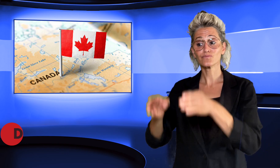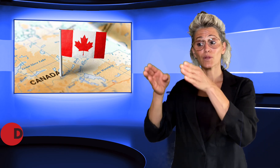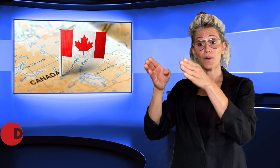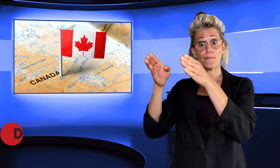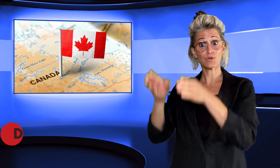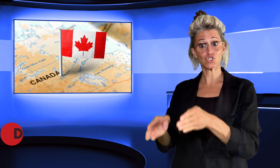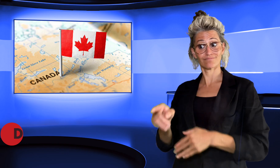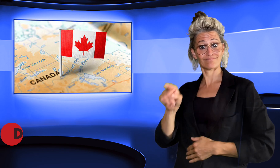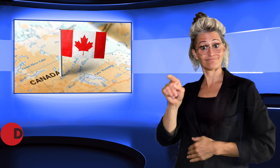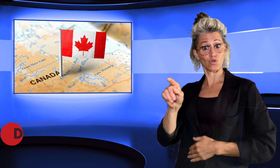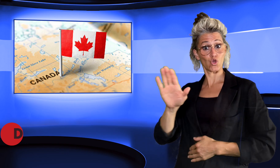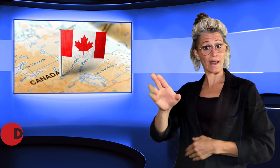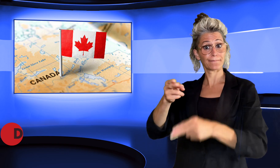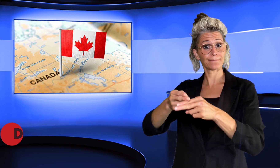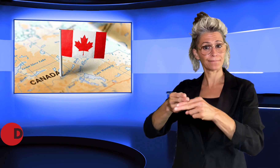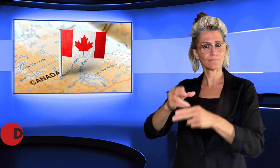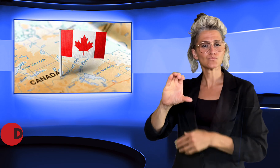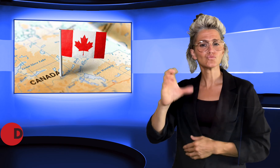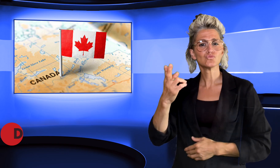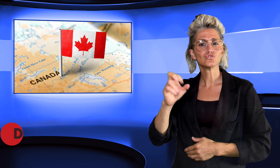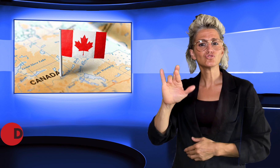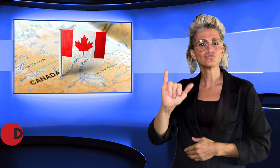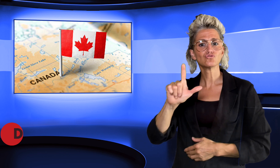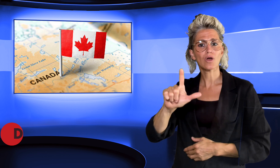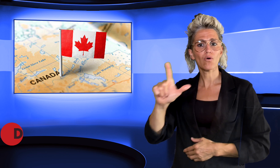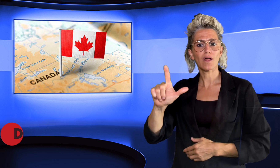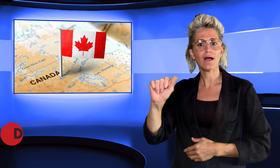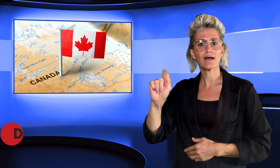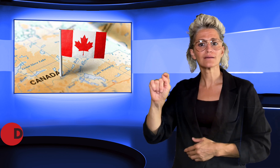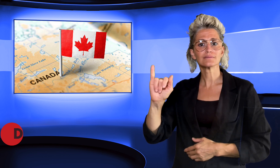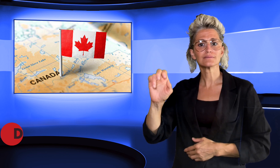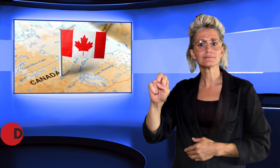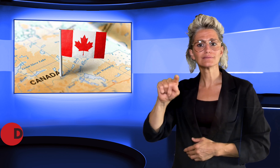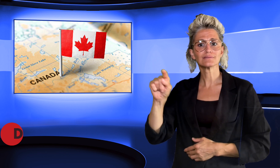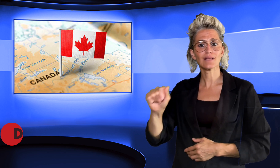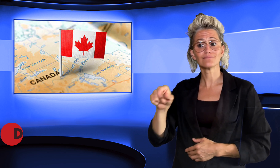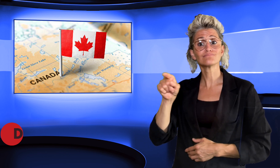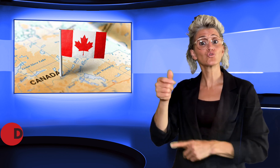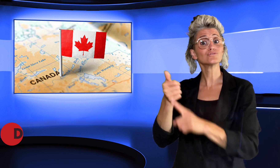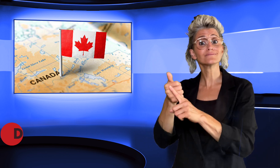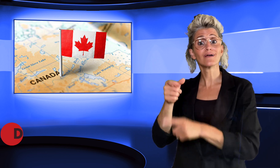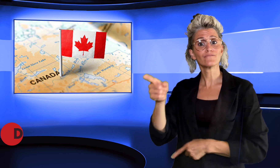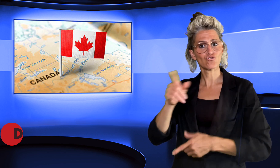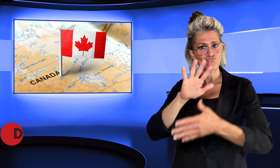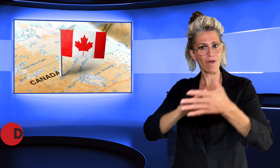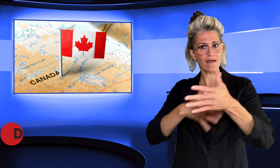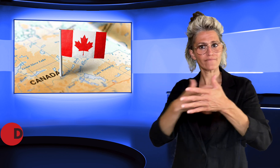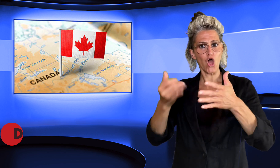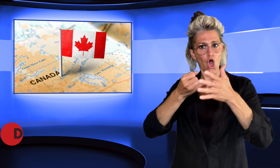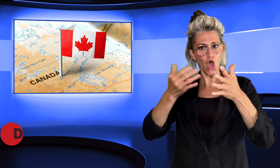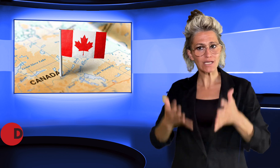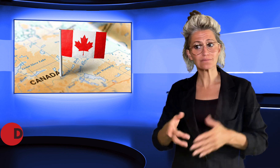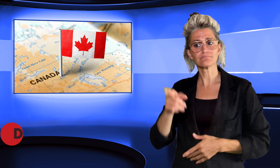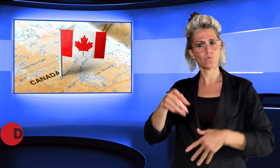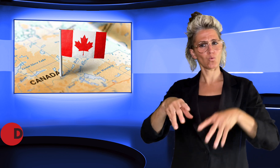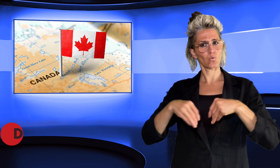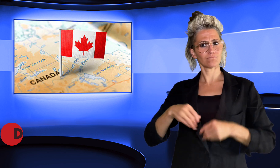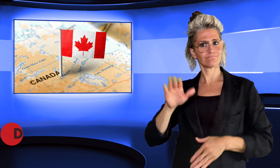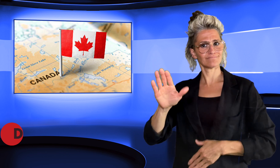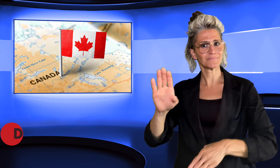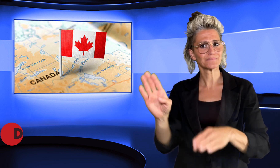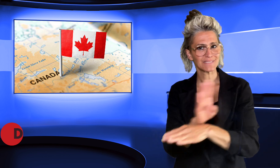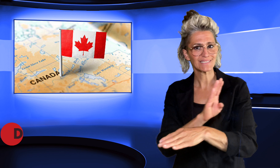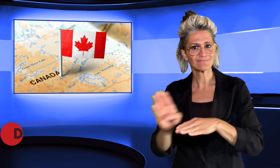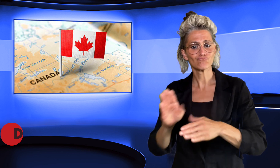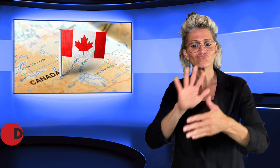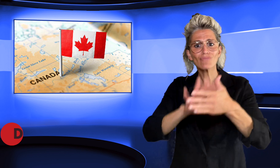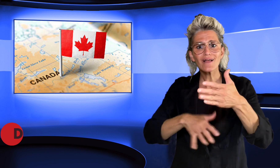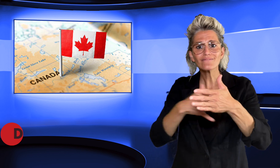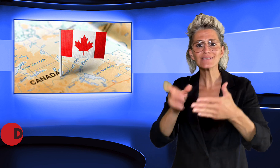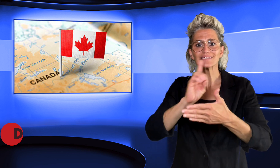[SIGNER]: In March, graphic artist Cheryll Atienza, who owns a graphic design,